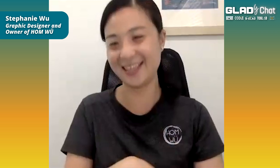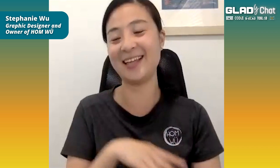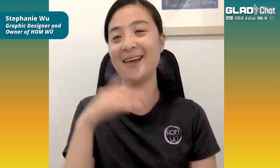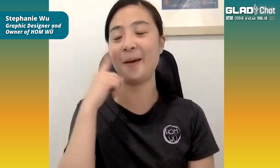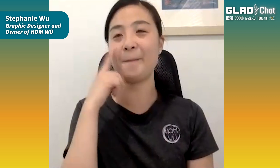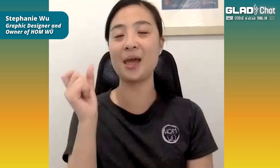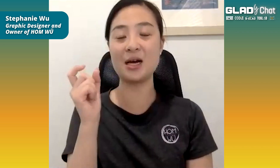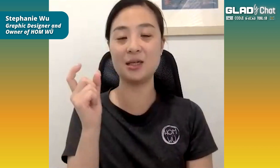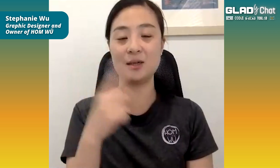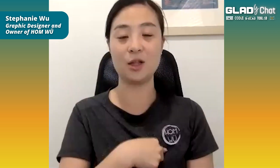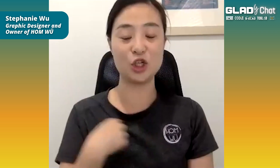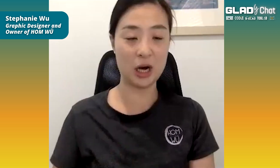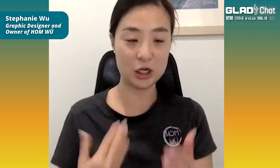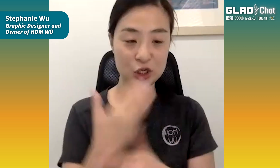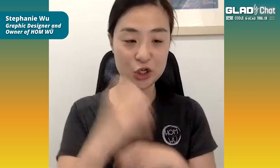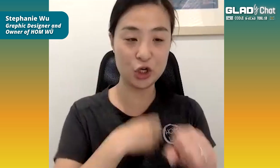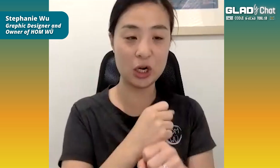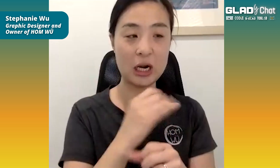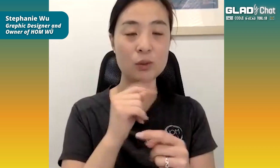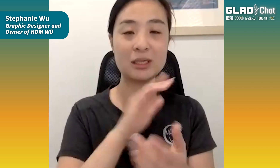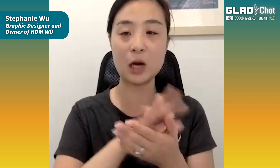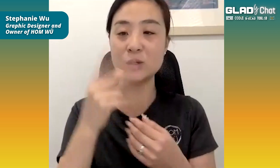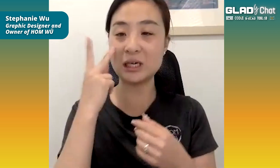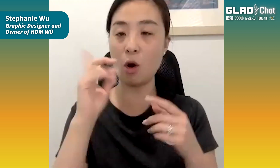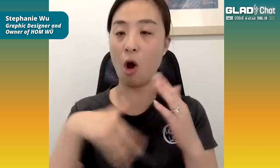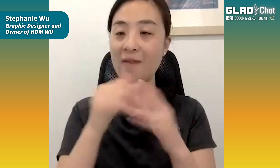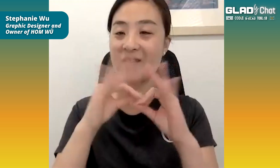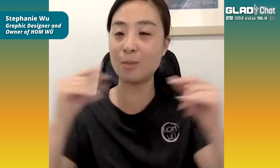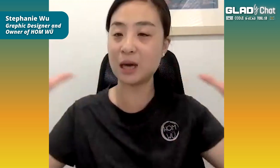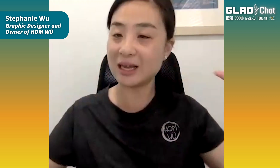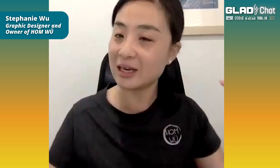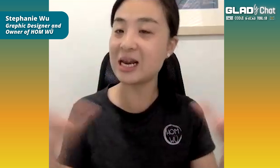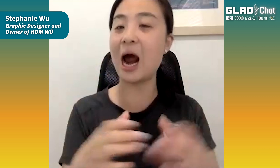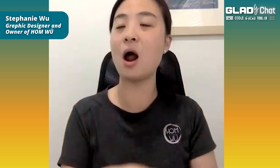Because Chinese [Lunar] New Year is lots of fun with family gatherings.